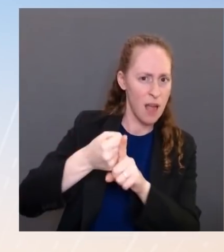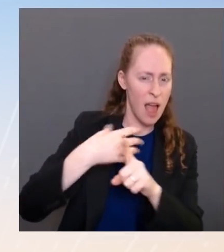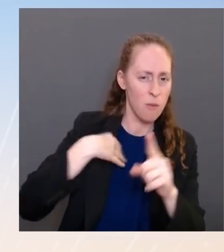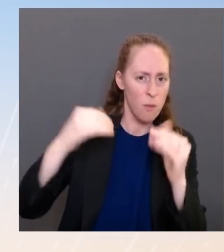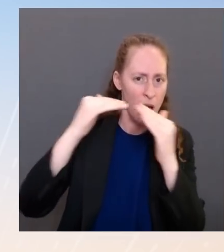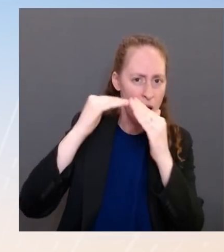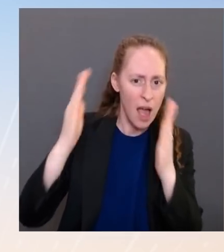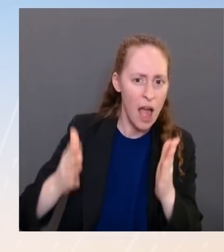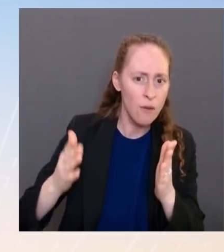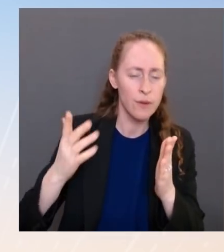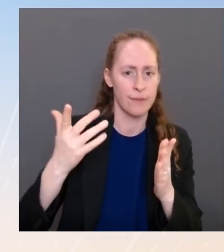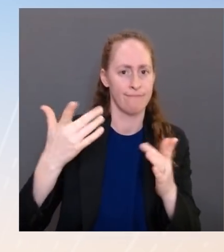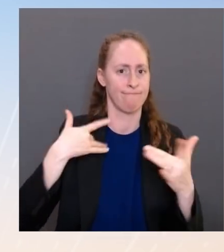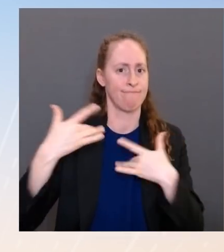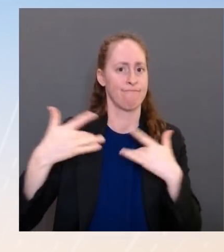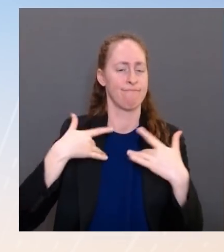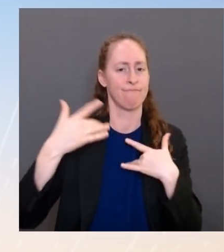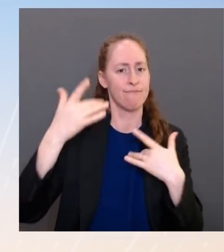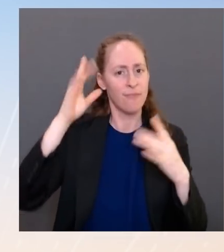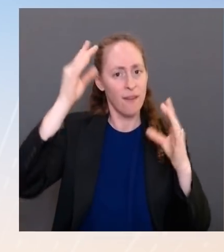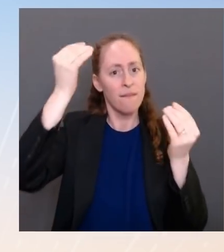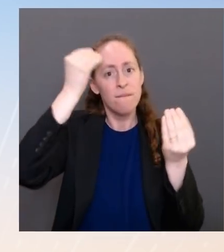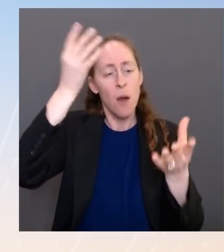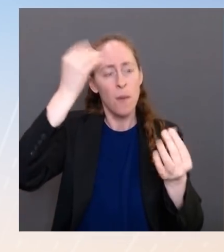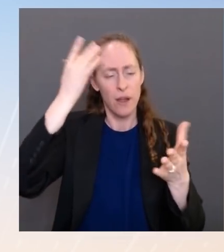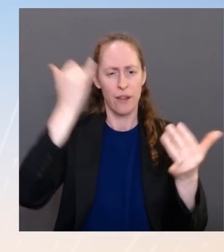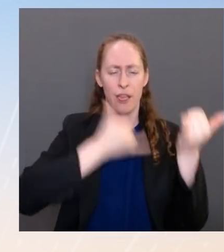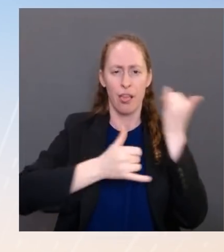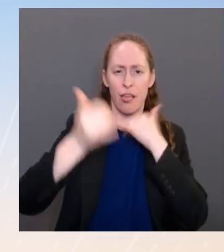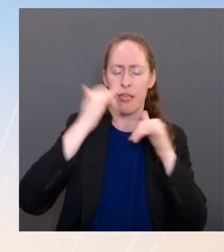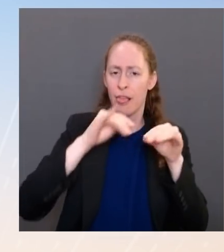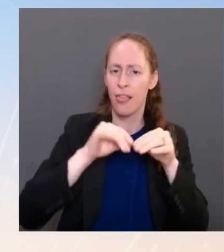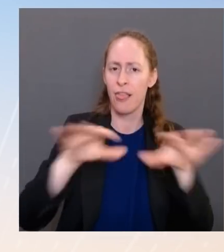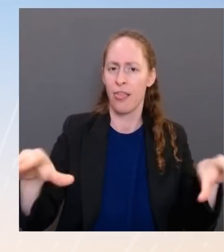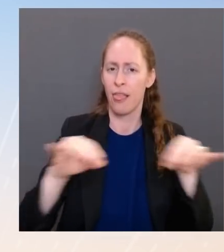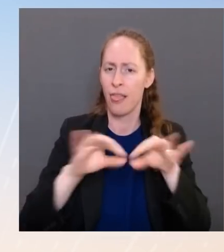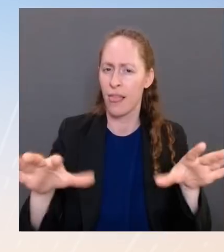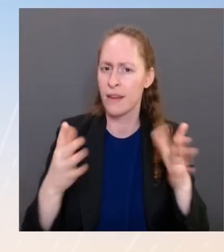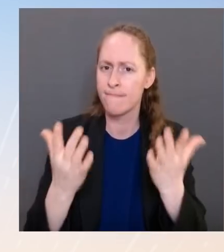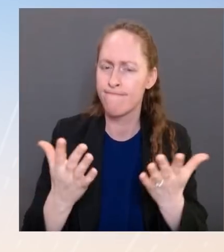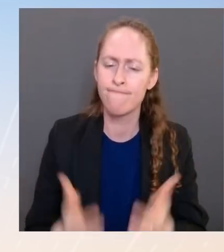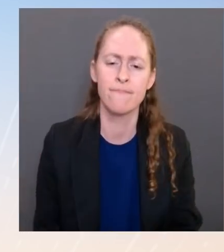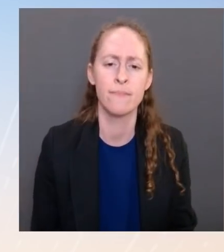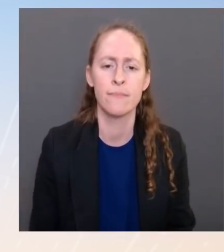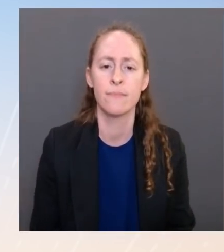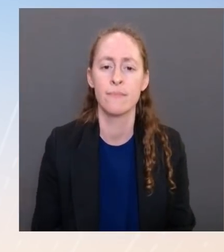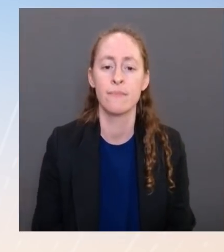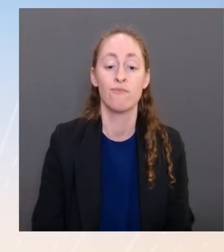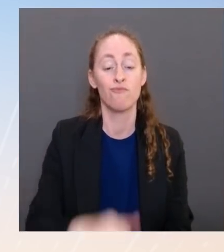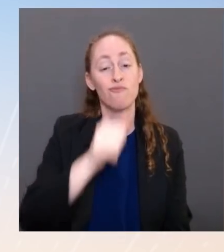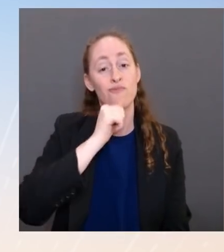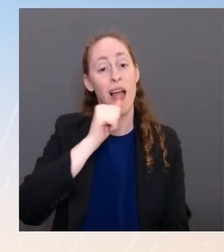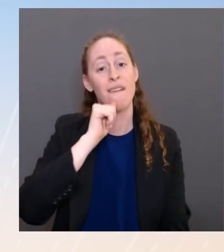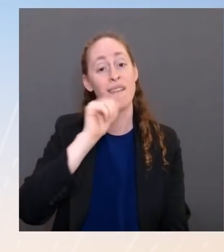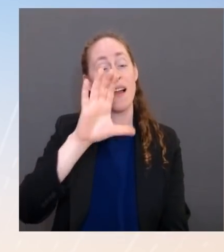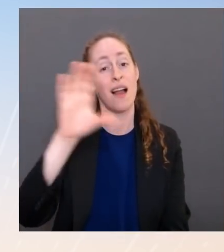by a private sector company to make on who will or will not be allowed on their platforms. What I will say, broadly speaking,